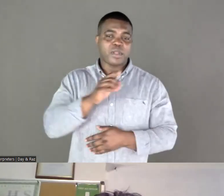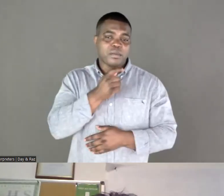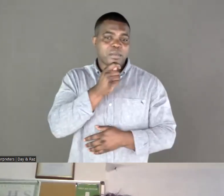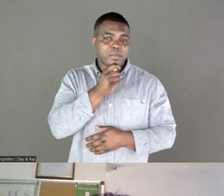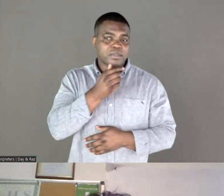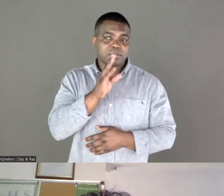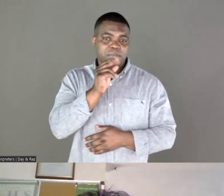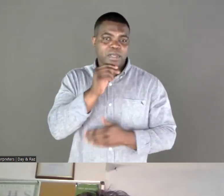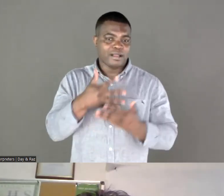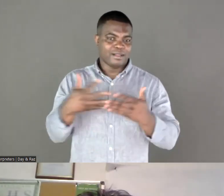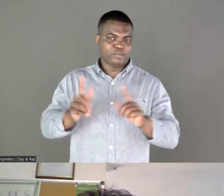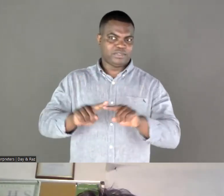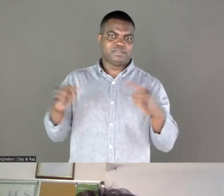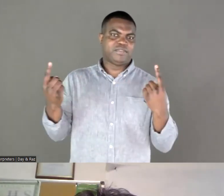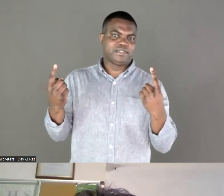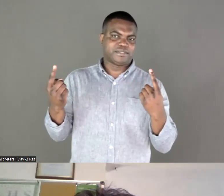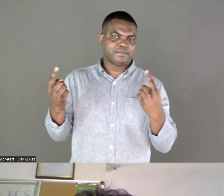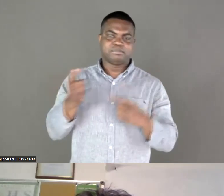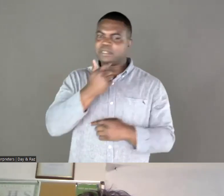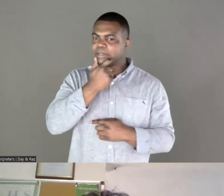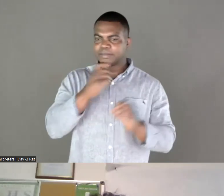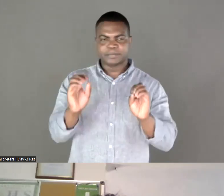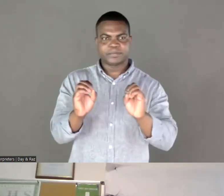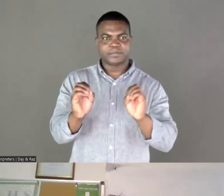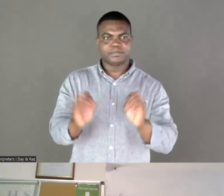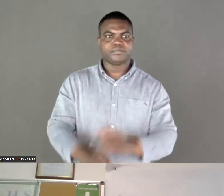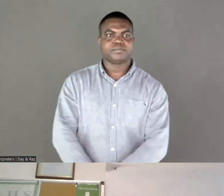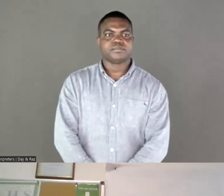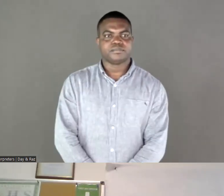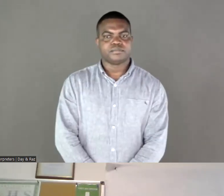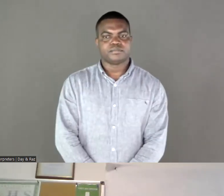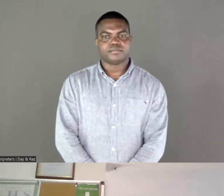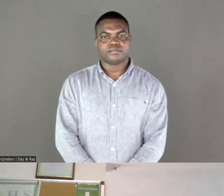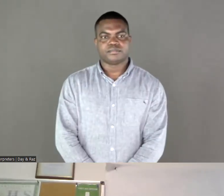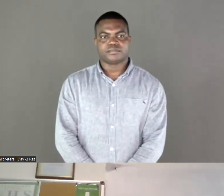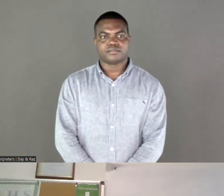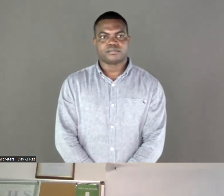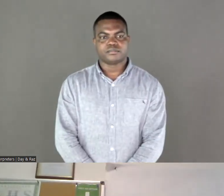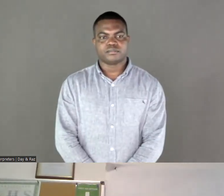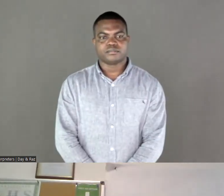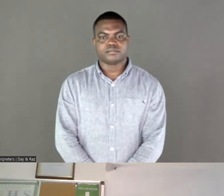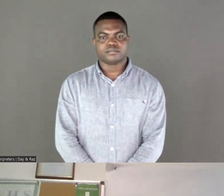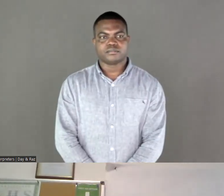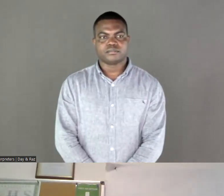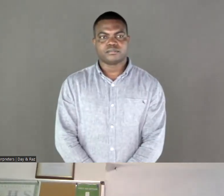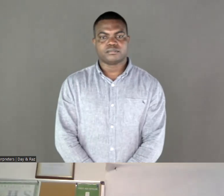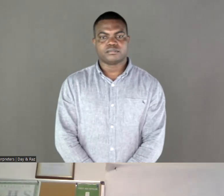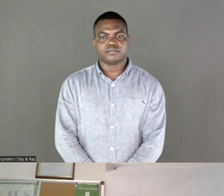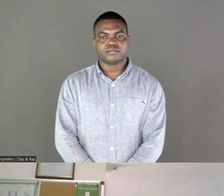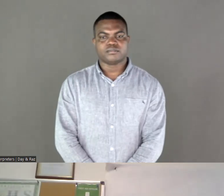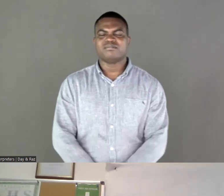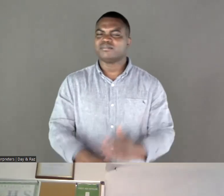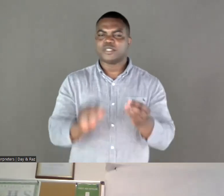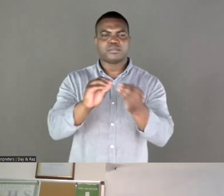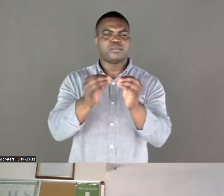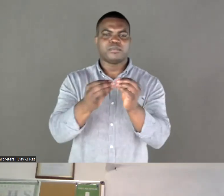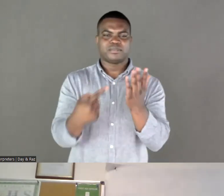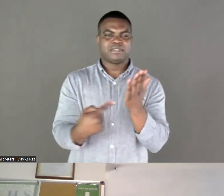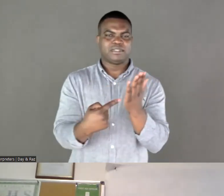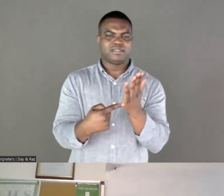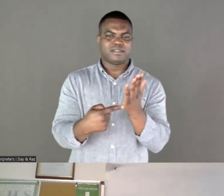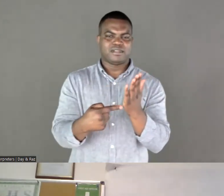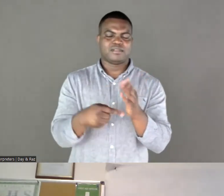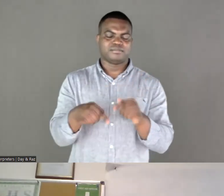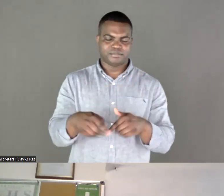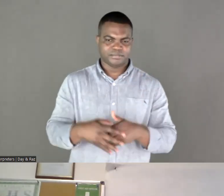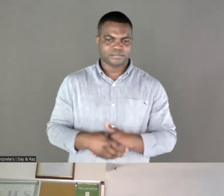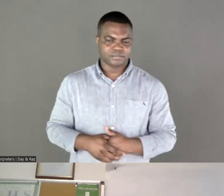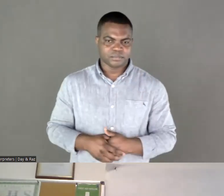Bahasa, and they are going to talk about barriers for inclusion localizing humanitarian response